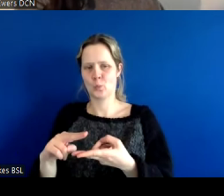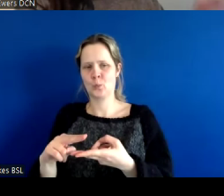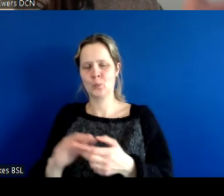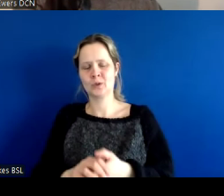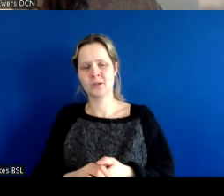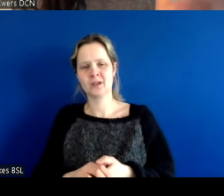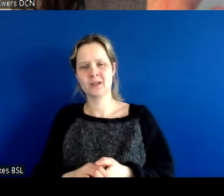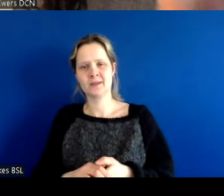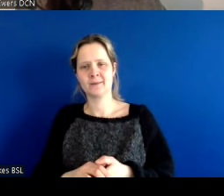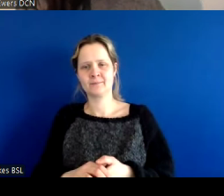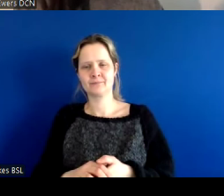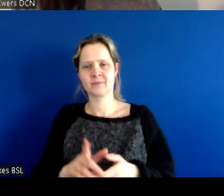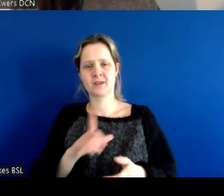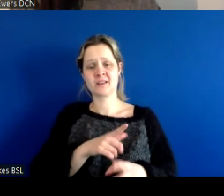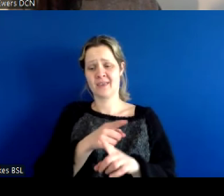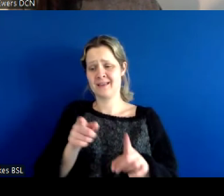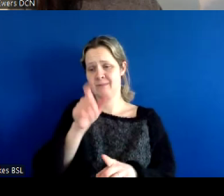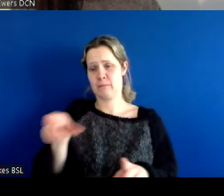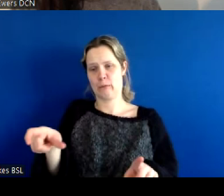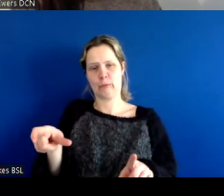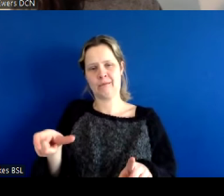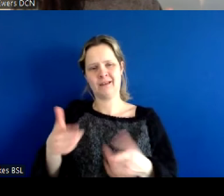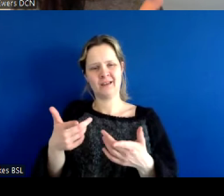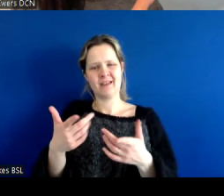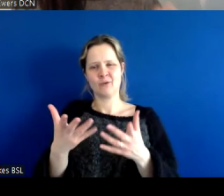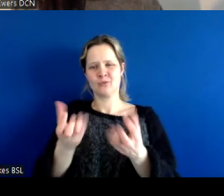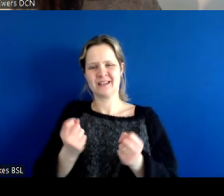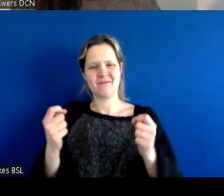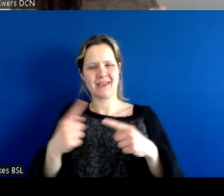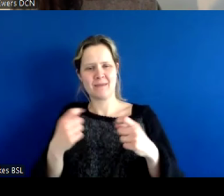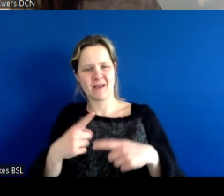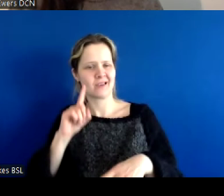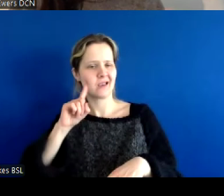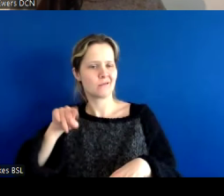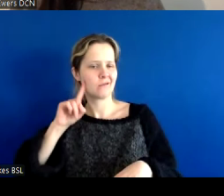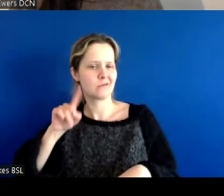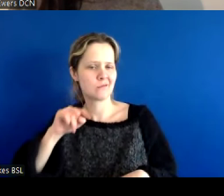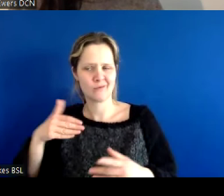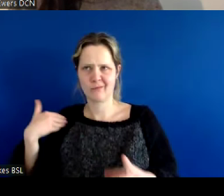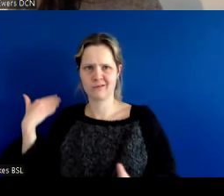you're targeting people who haven't opened or haven't engaged with you over a period of time.